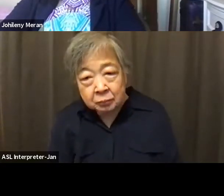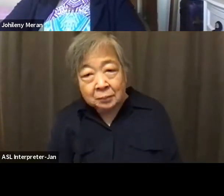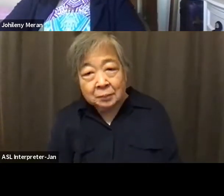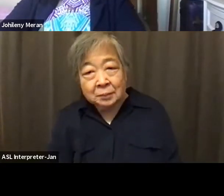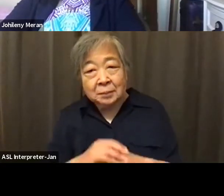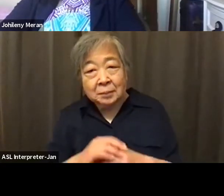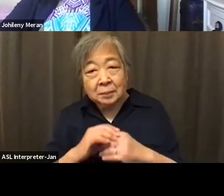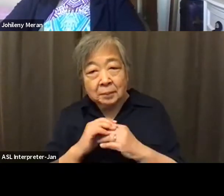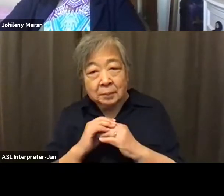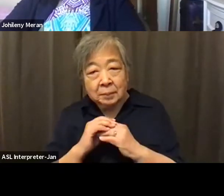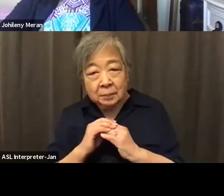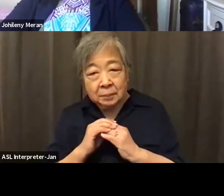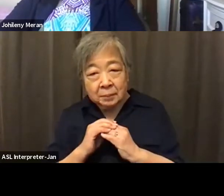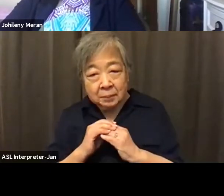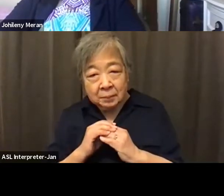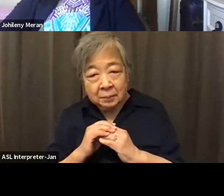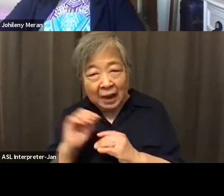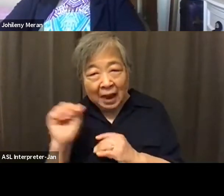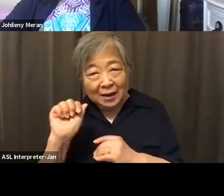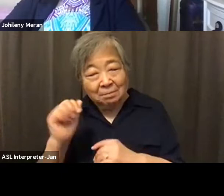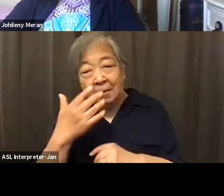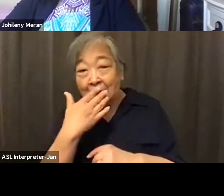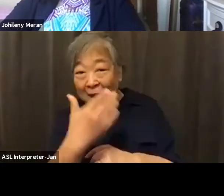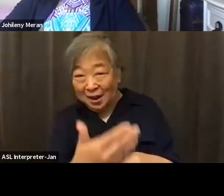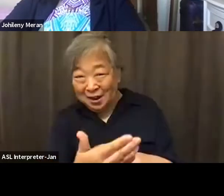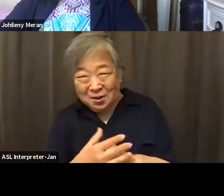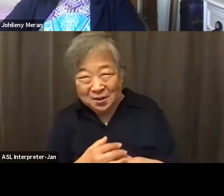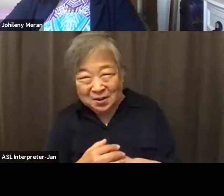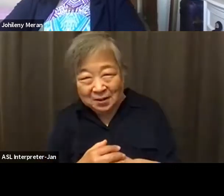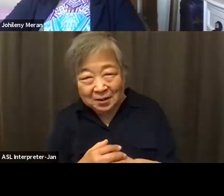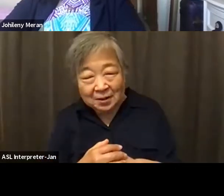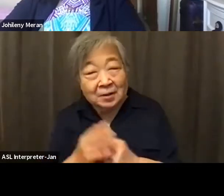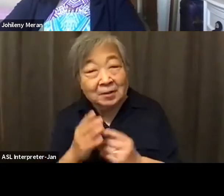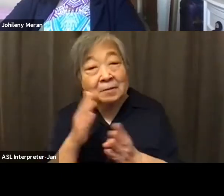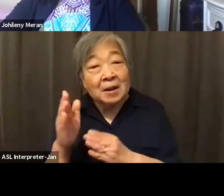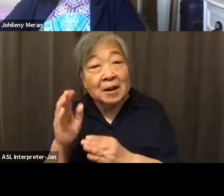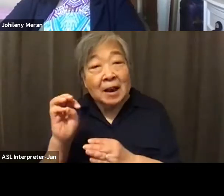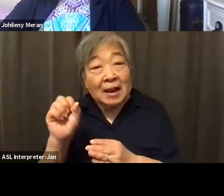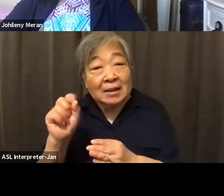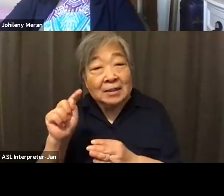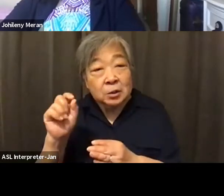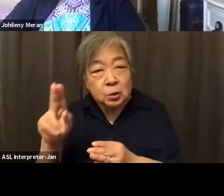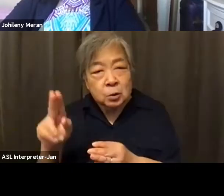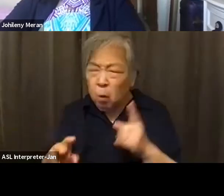Thank you. Istou? Yeah, sure. Hi, everyone.